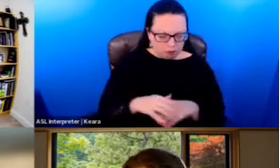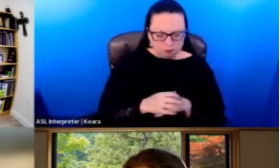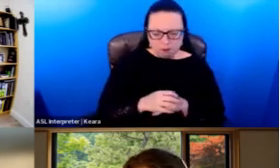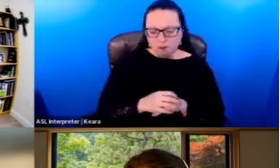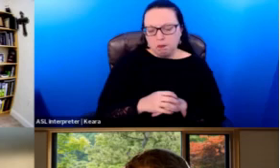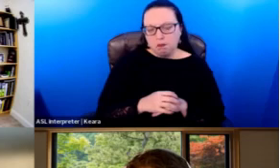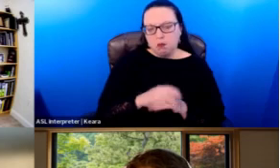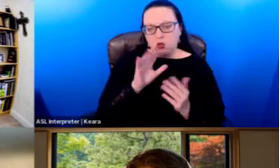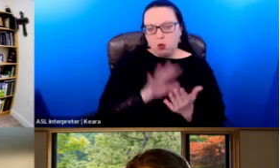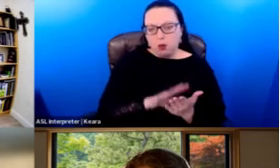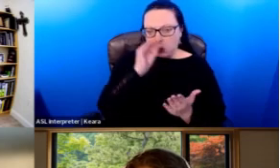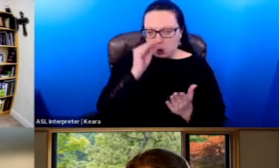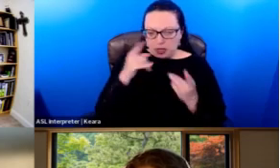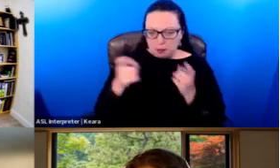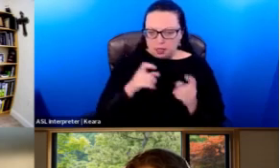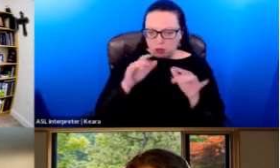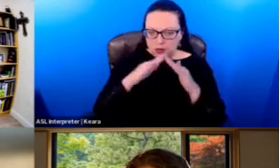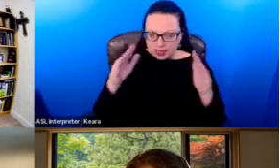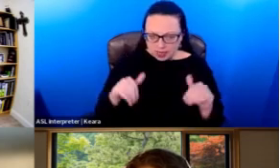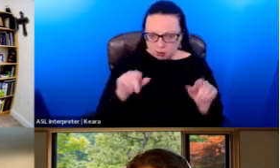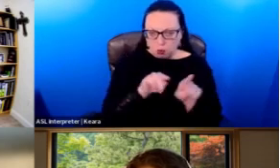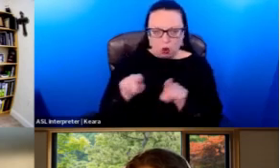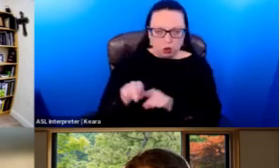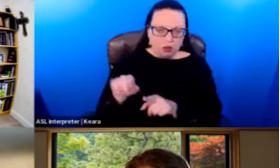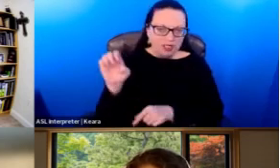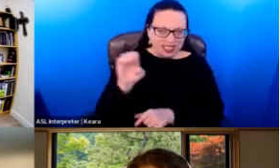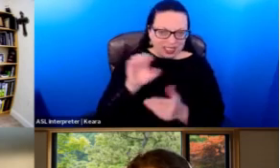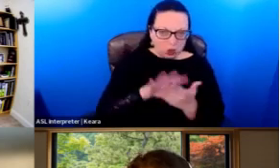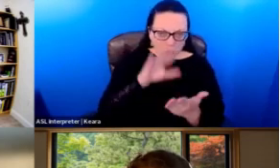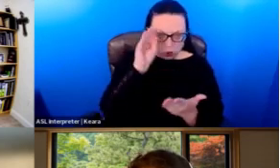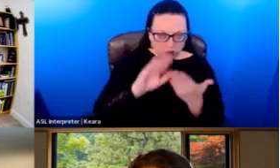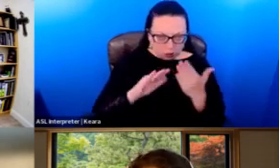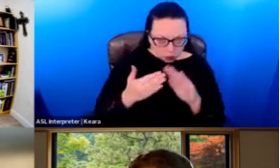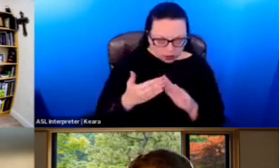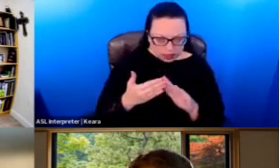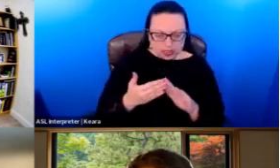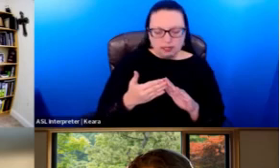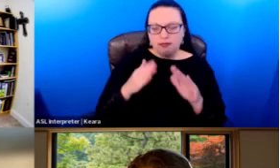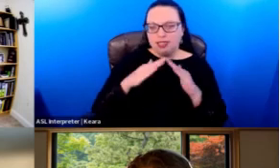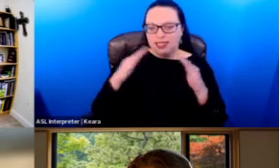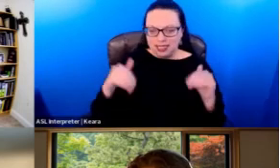E-Learning Communities Results in System Excellence. E-learning communities are RISE in learning